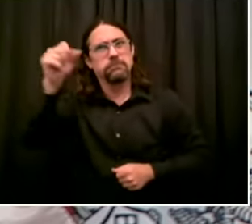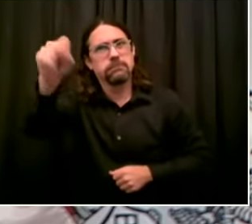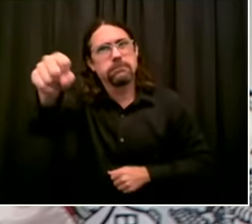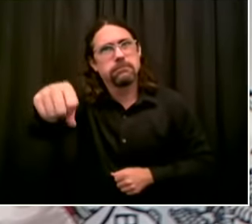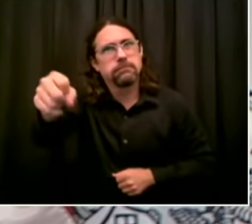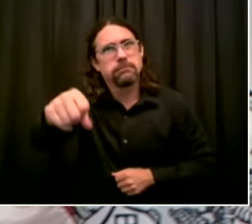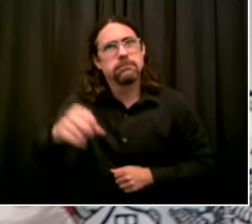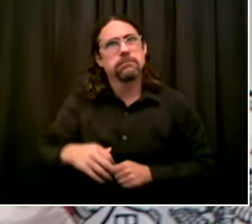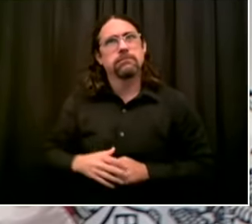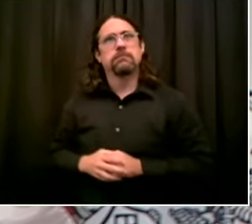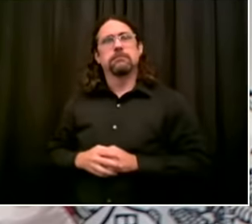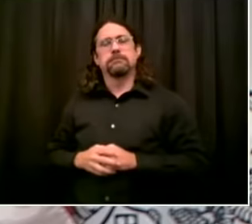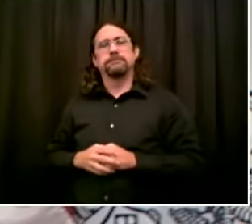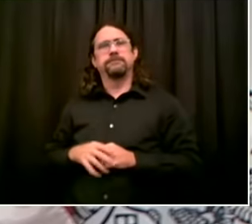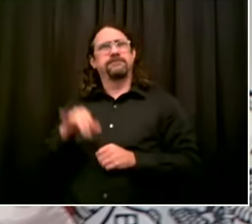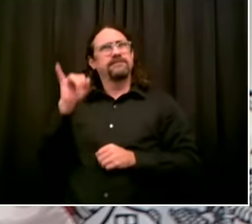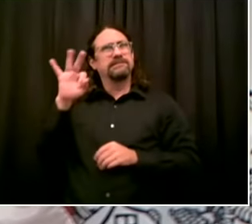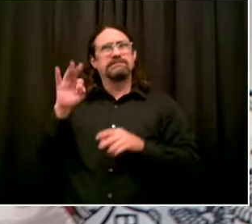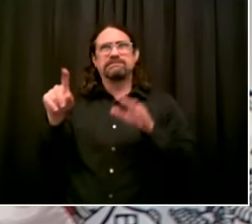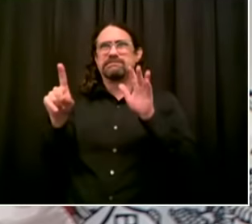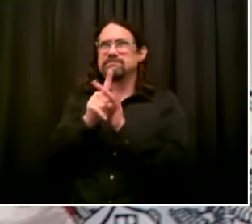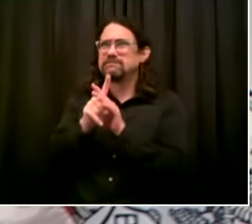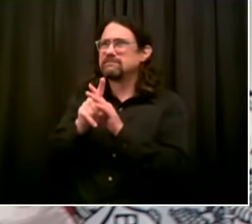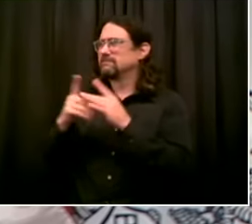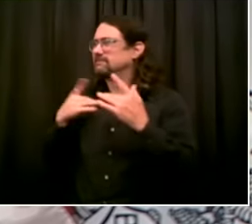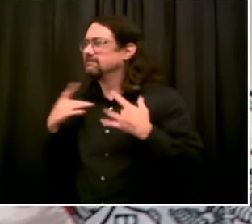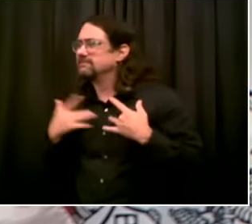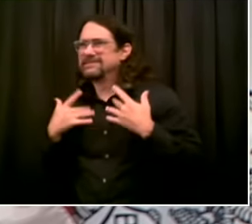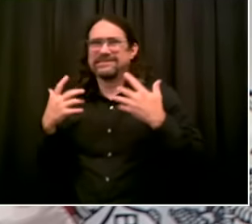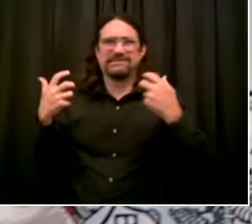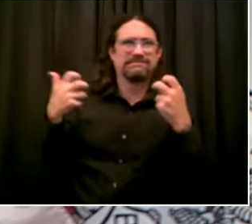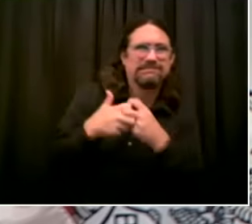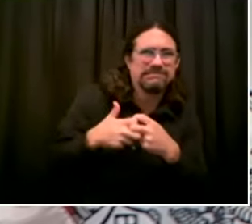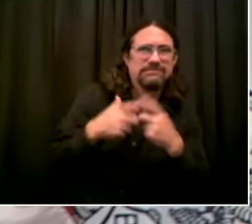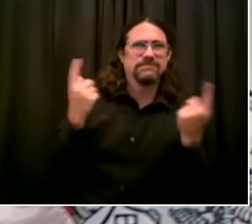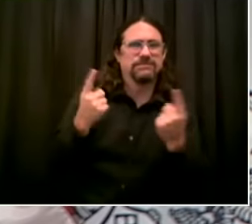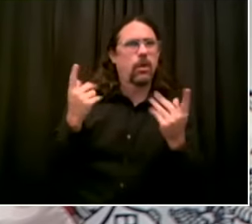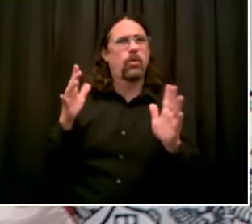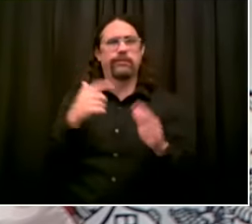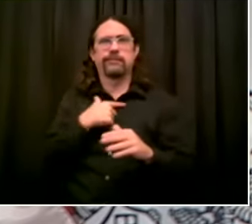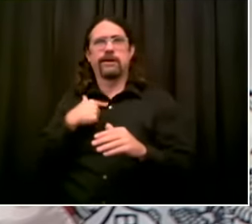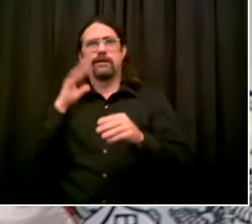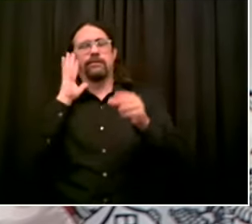GOING TO CHANGE WITH REGARDS TO INDOOR DINING. WE ARE GOING TO KEEP AN EYE ON THAT SITUATION.